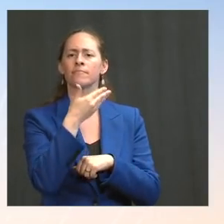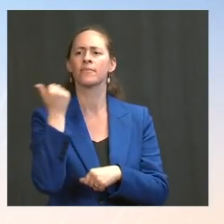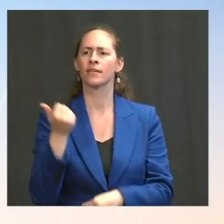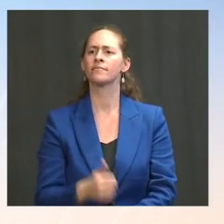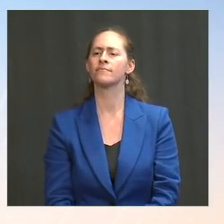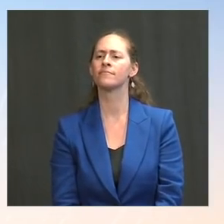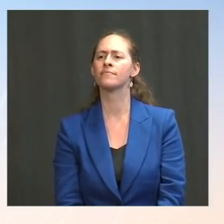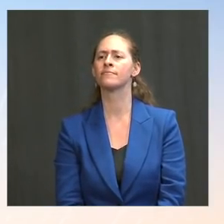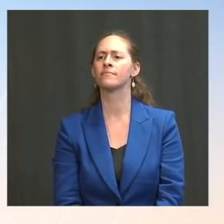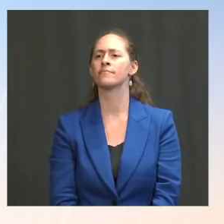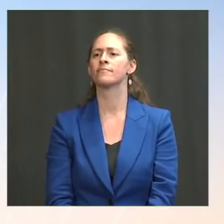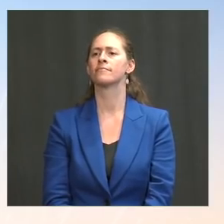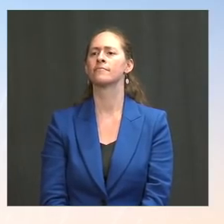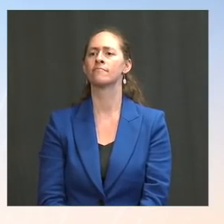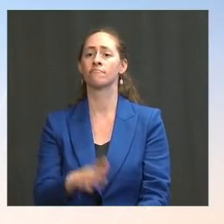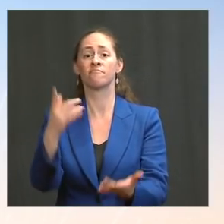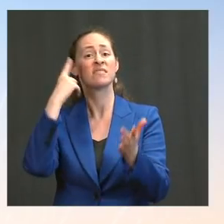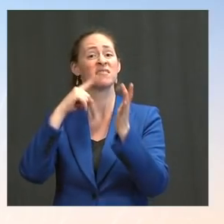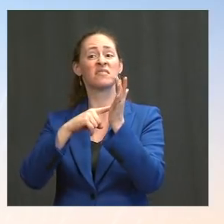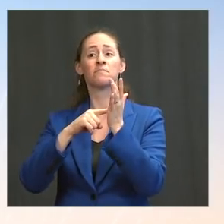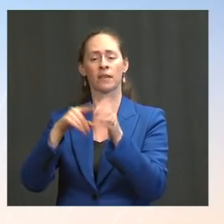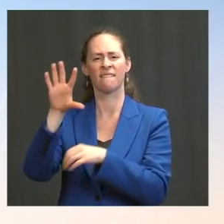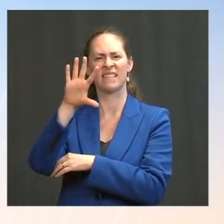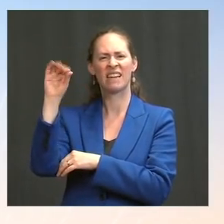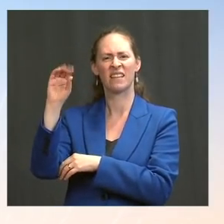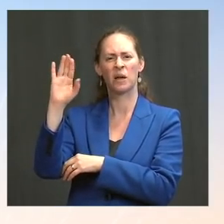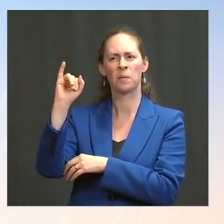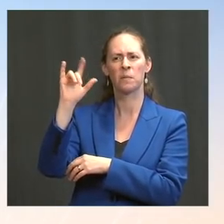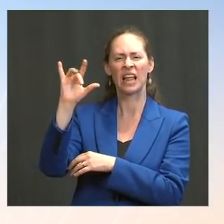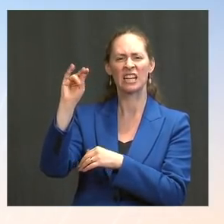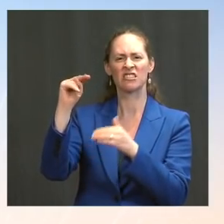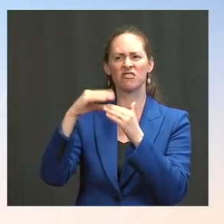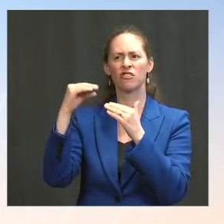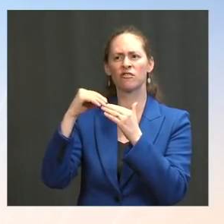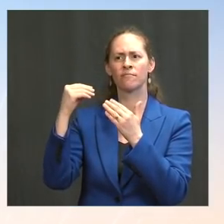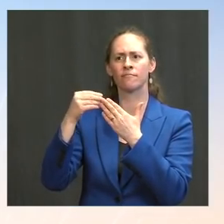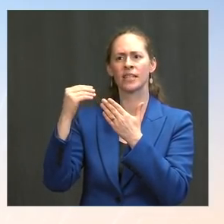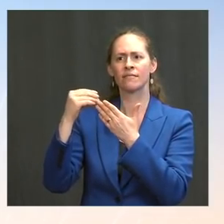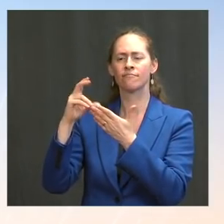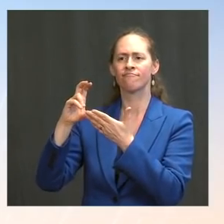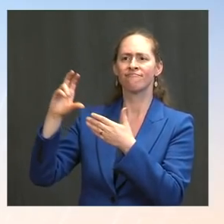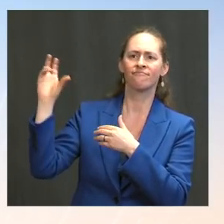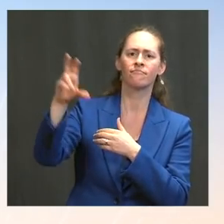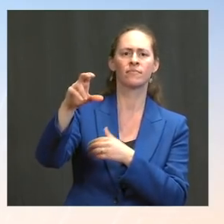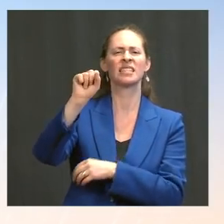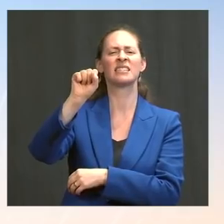to invest in semiconductor production, manufacturing resilience here in the United States. That's the long-term answer to this issue.